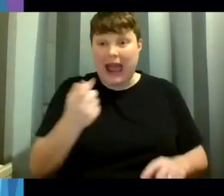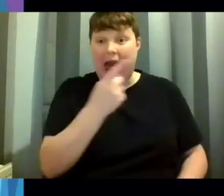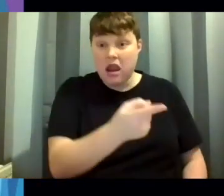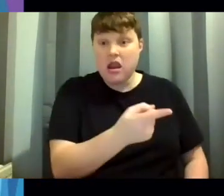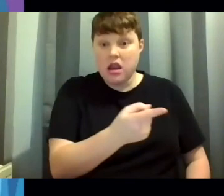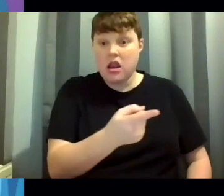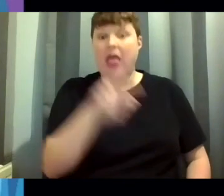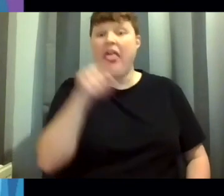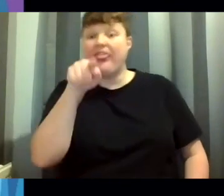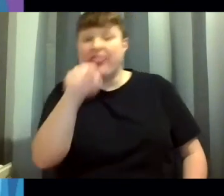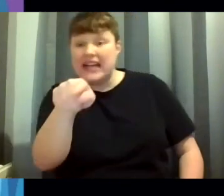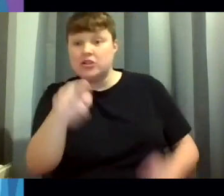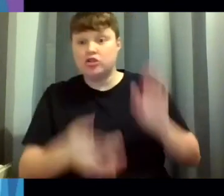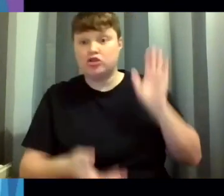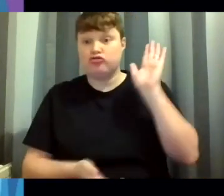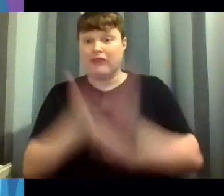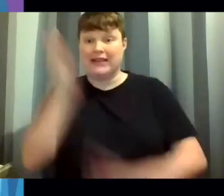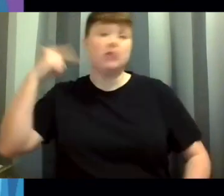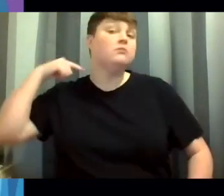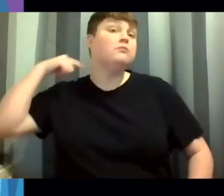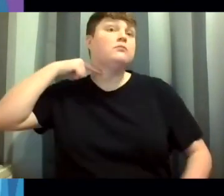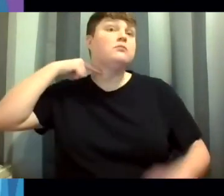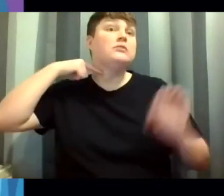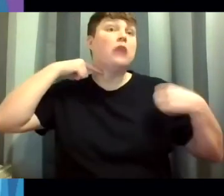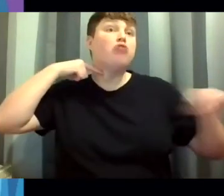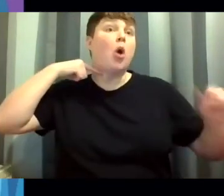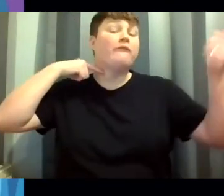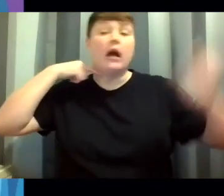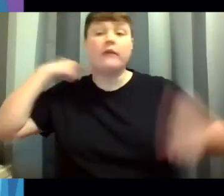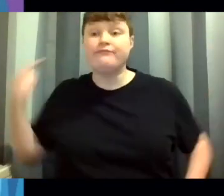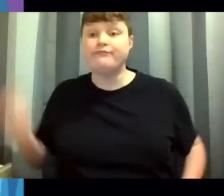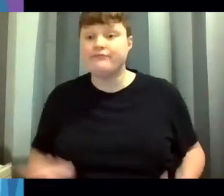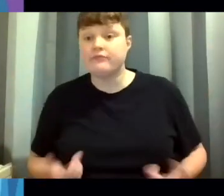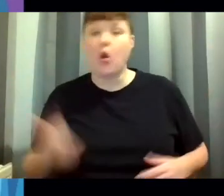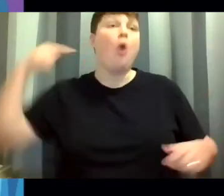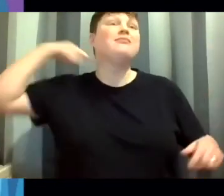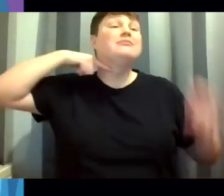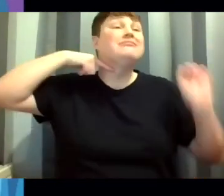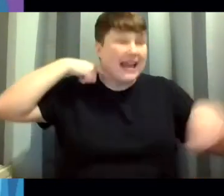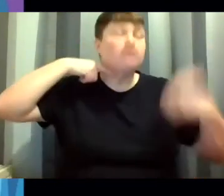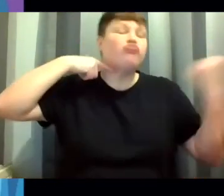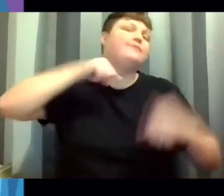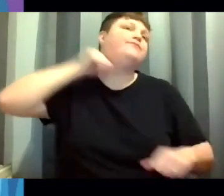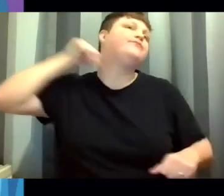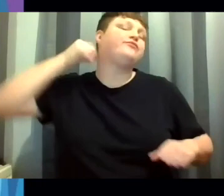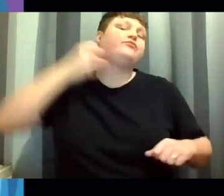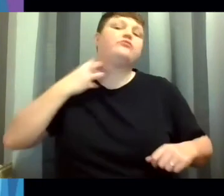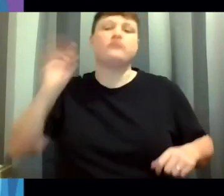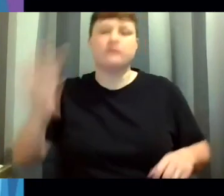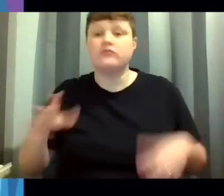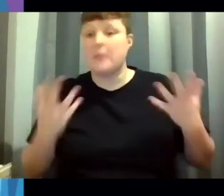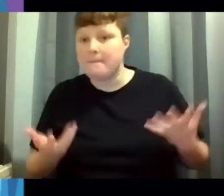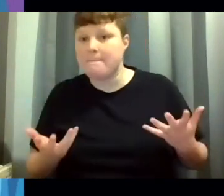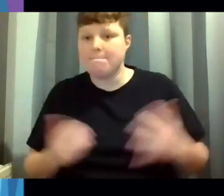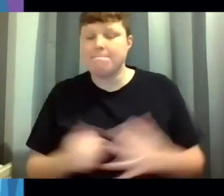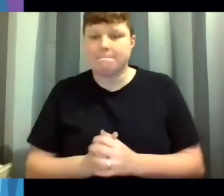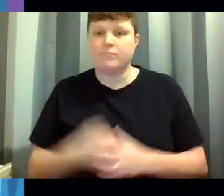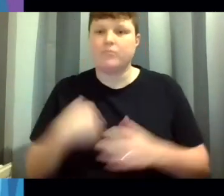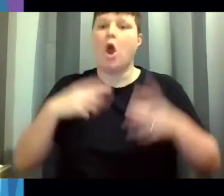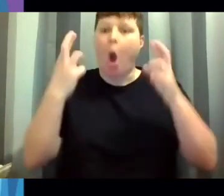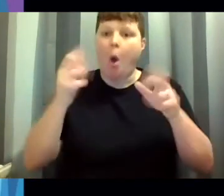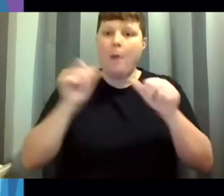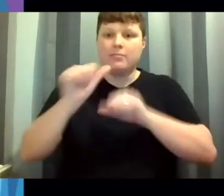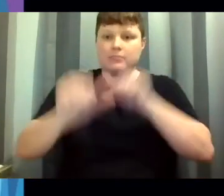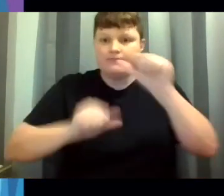whereas this would be instantaneous and, hence, we hope to greatly improve the patient pathway for